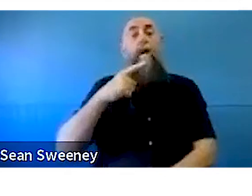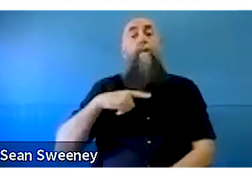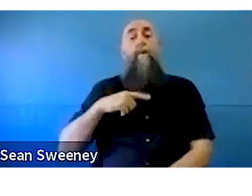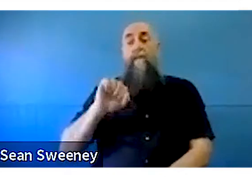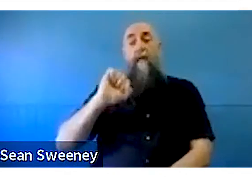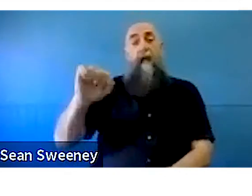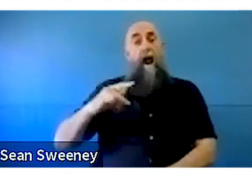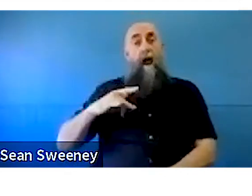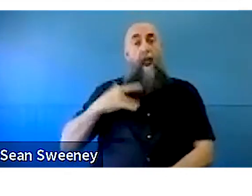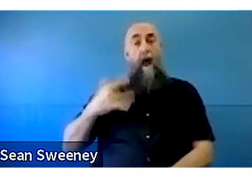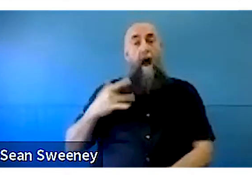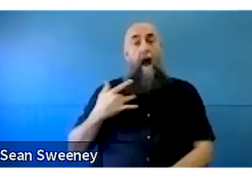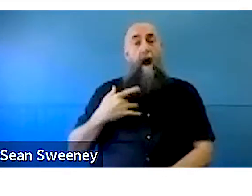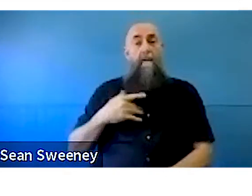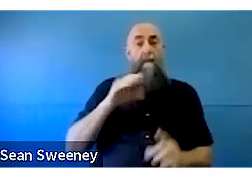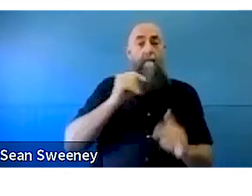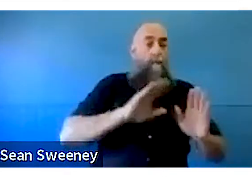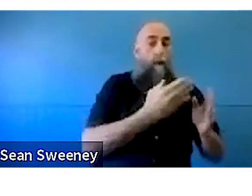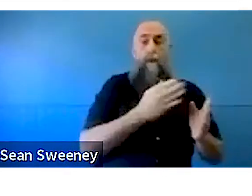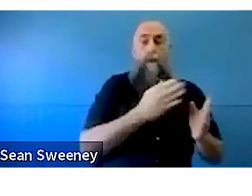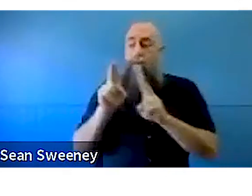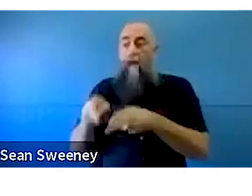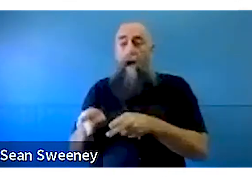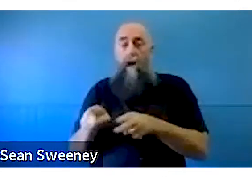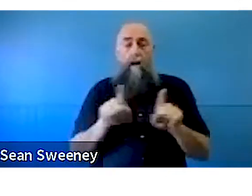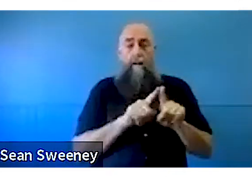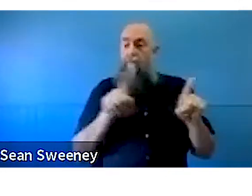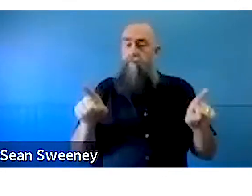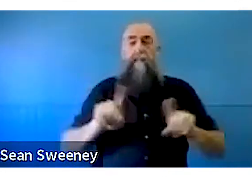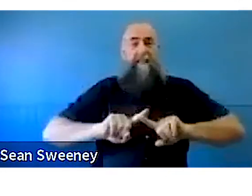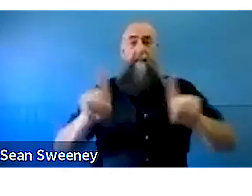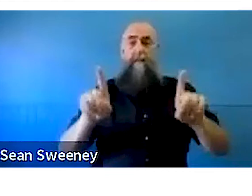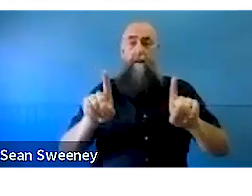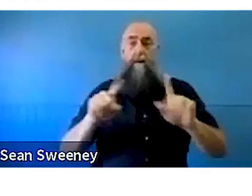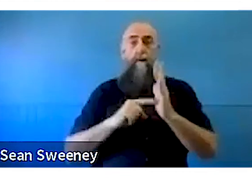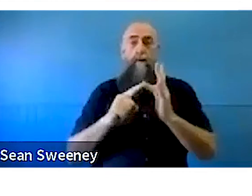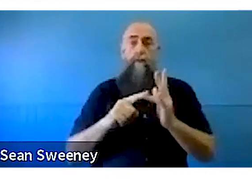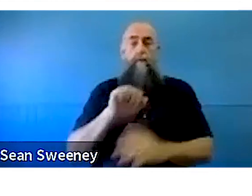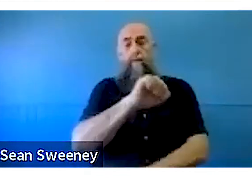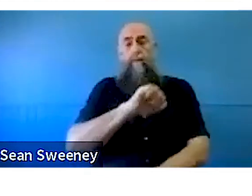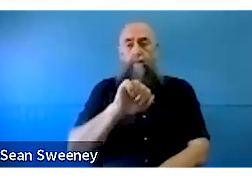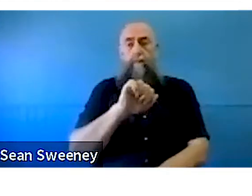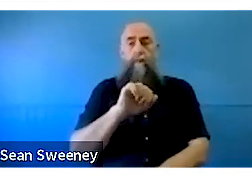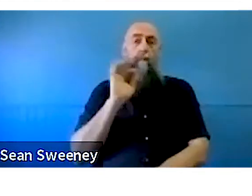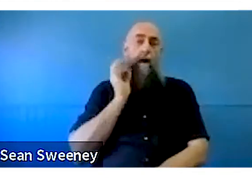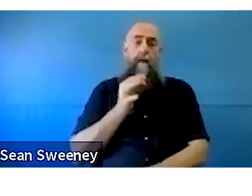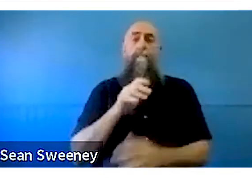particularly Indigenous men. It is so much shorter.